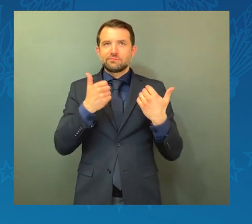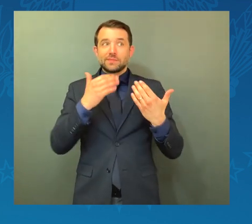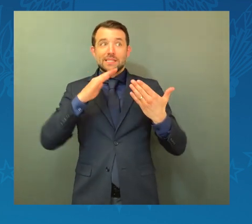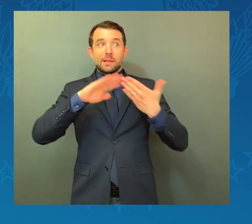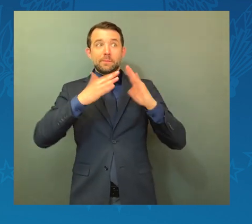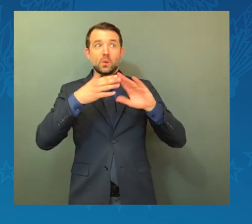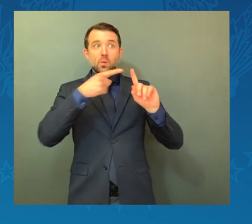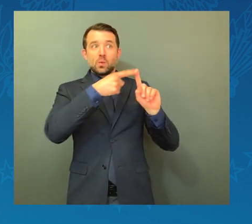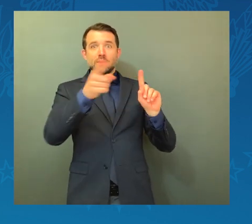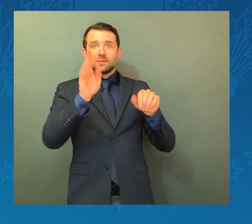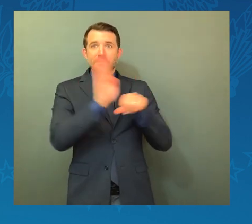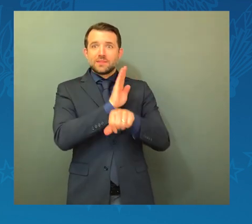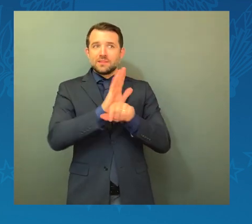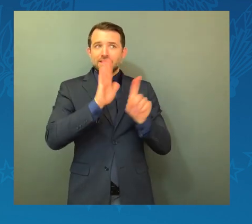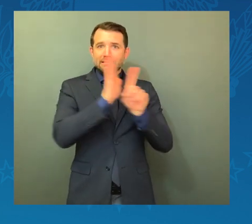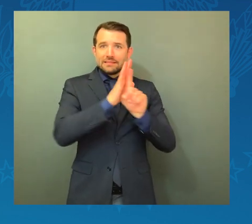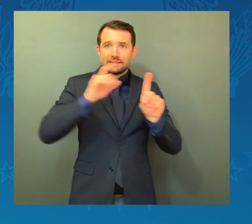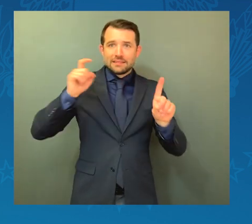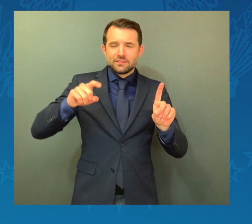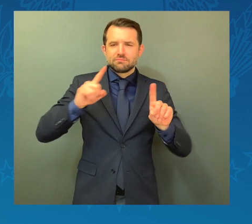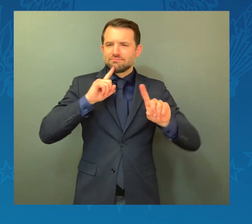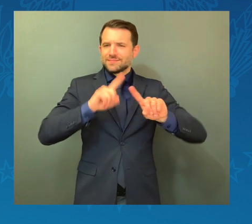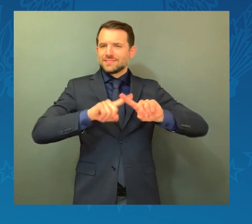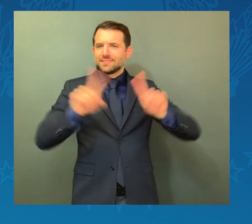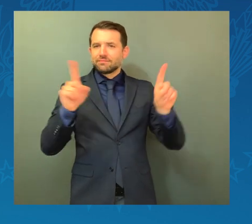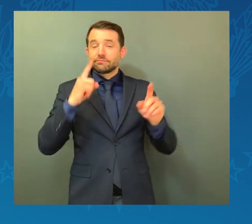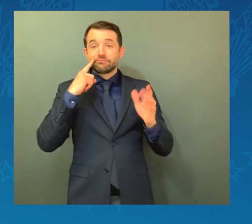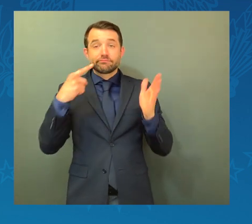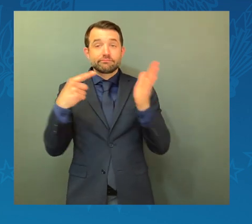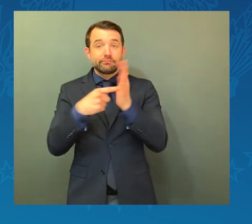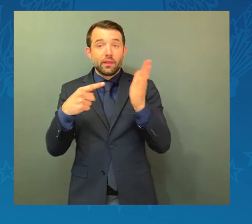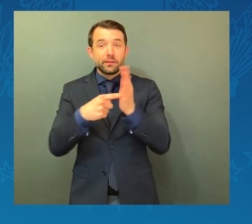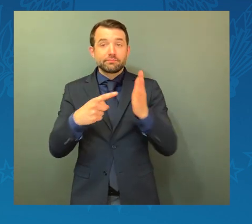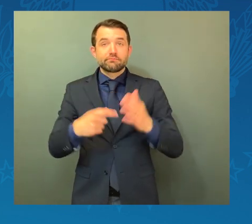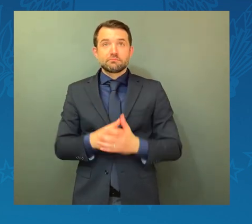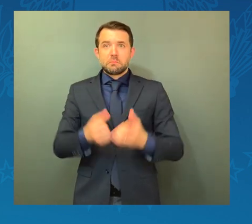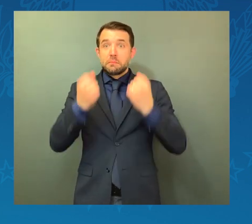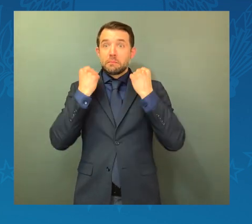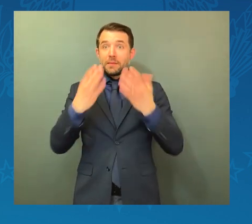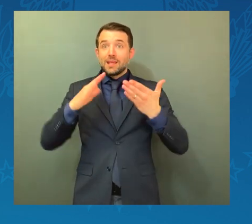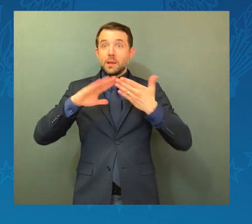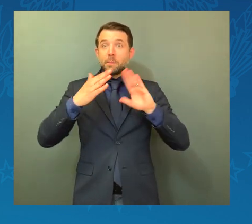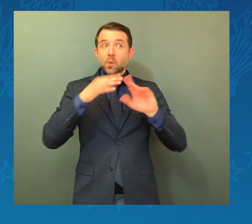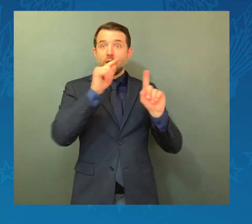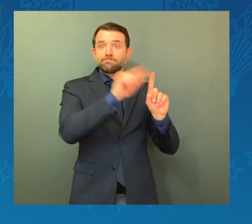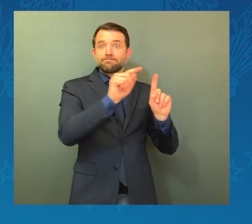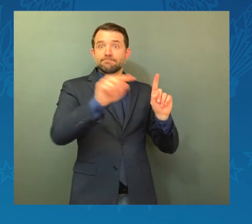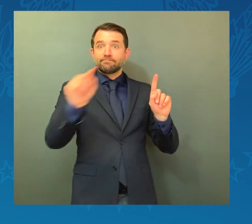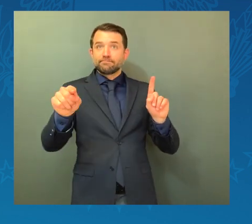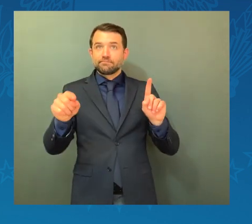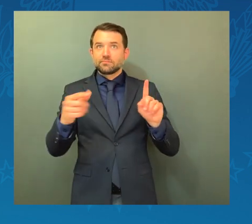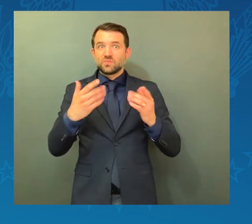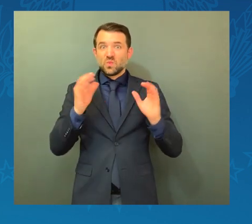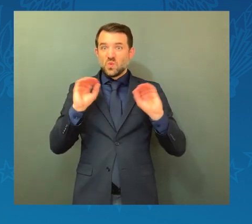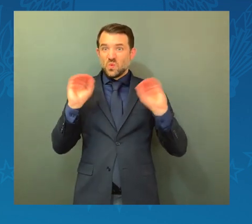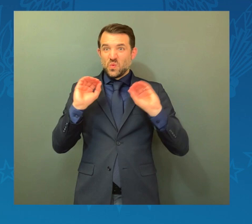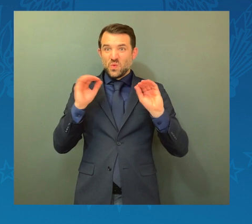For example, many operate in communities that do not have access to affordable or accessible high-speed Internet